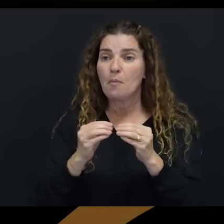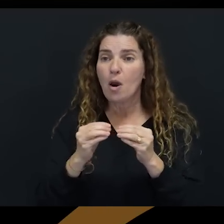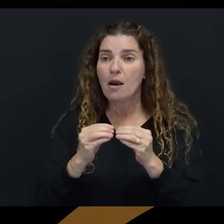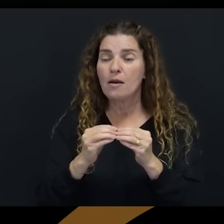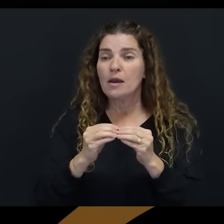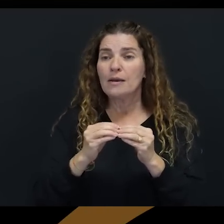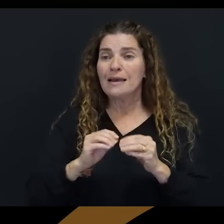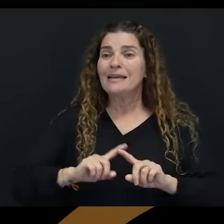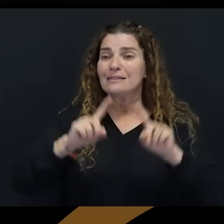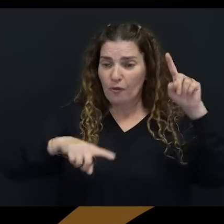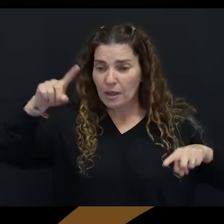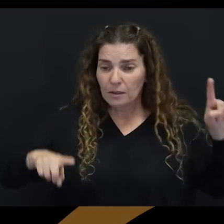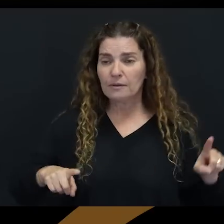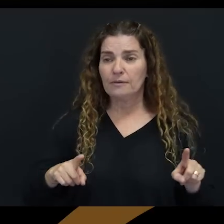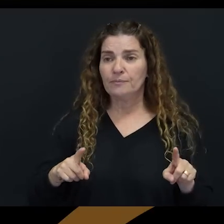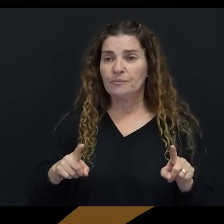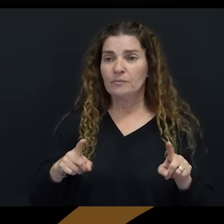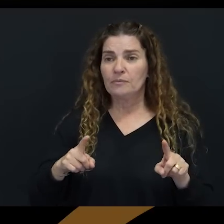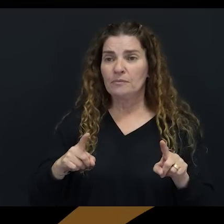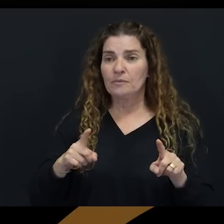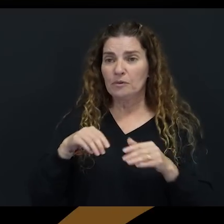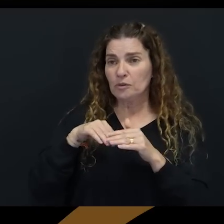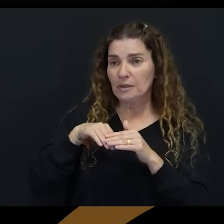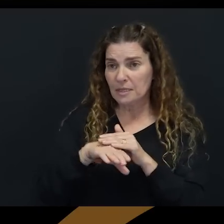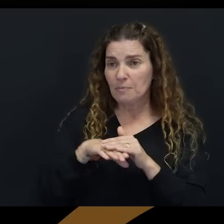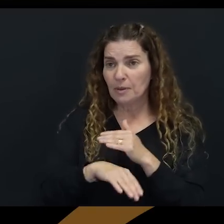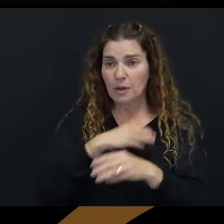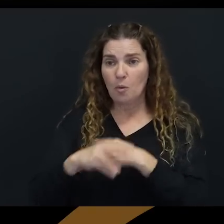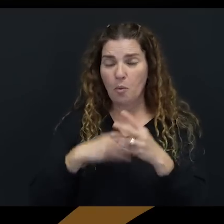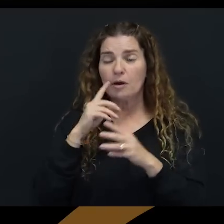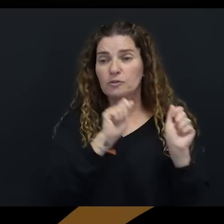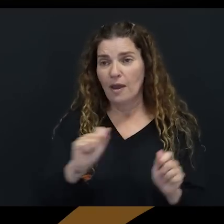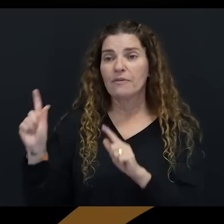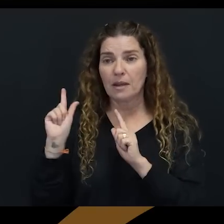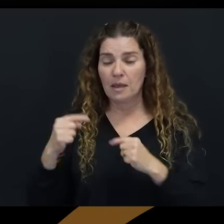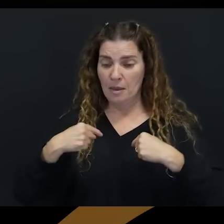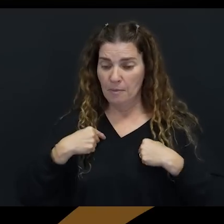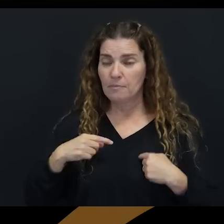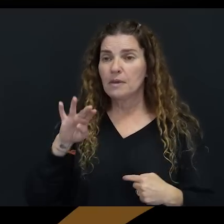user friendly, and innovative environment for all of us. And as we lead this symposium, Bryan and I